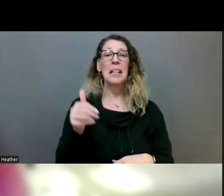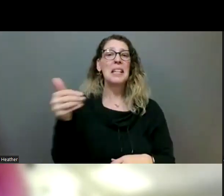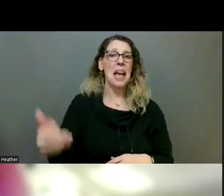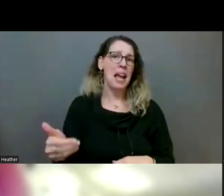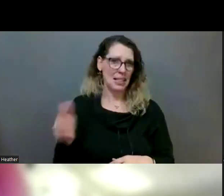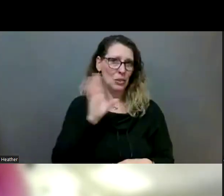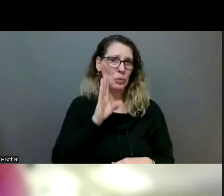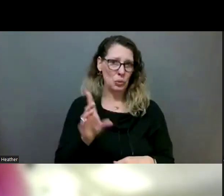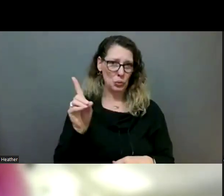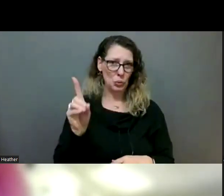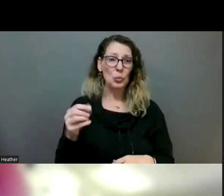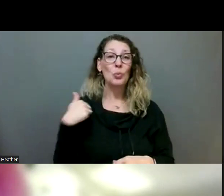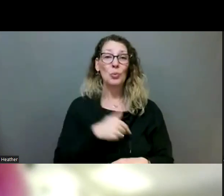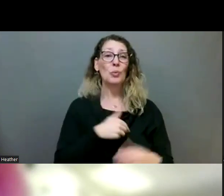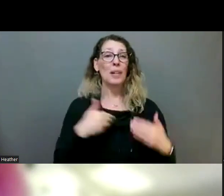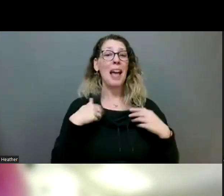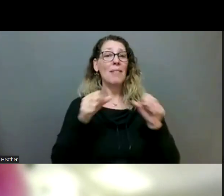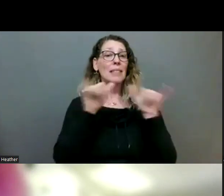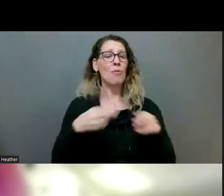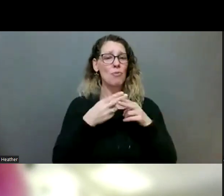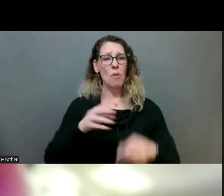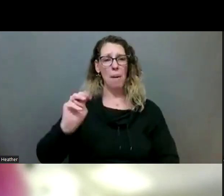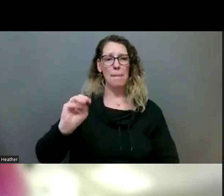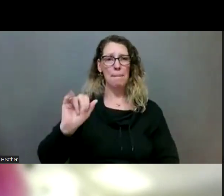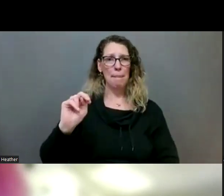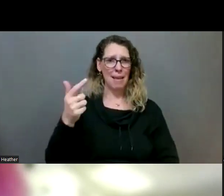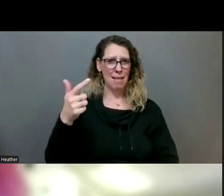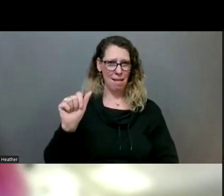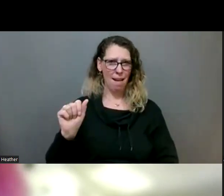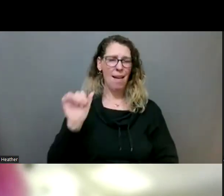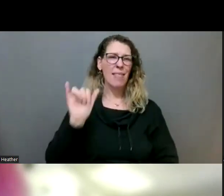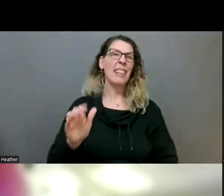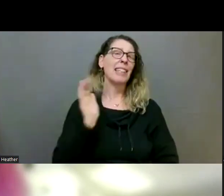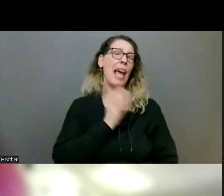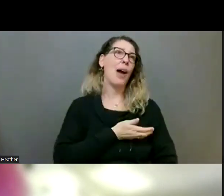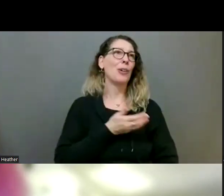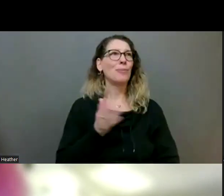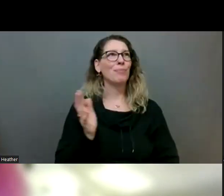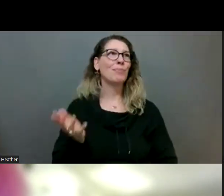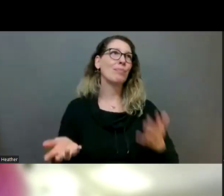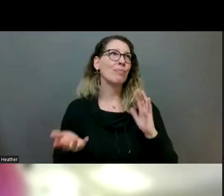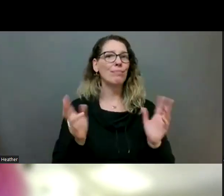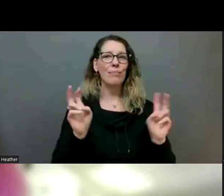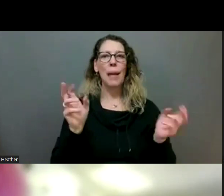on; and we have a system called MinGa. It's our, it's kind of the bathroom pass